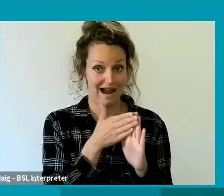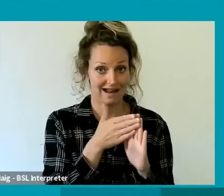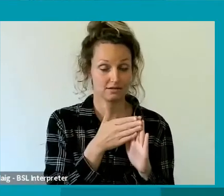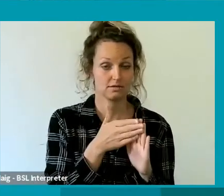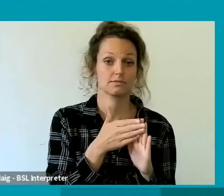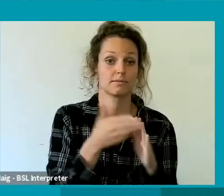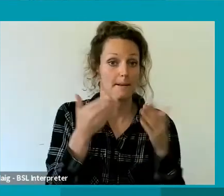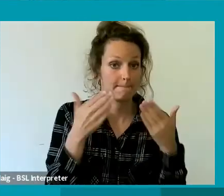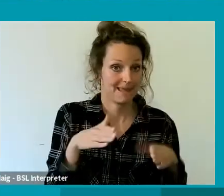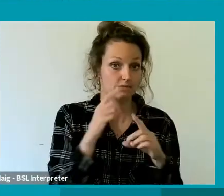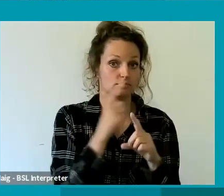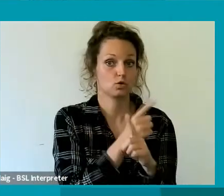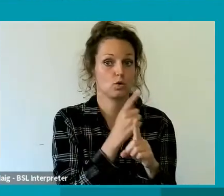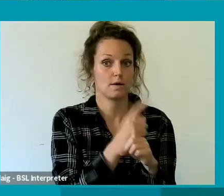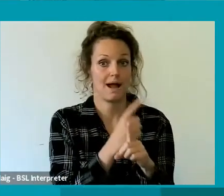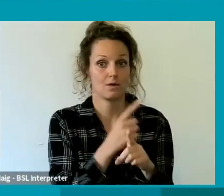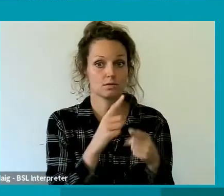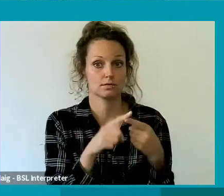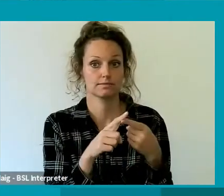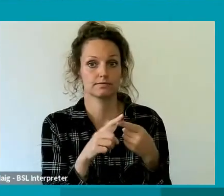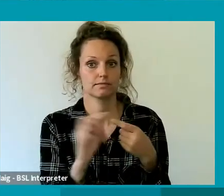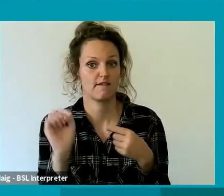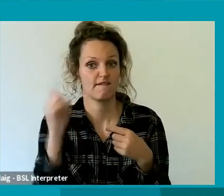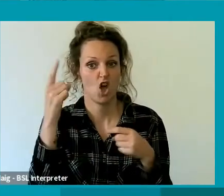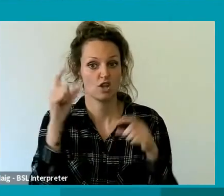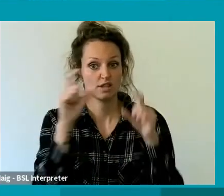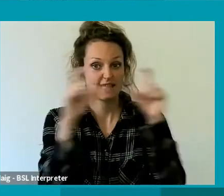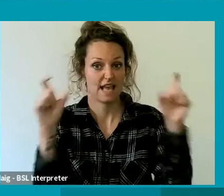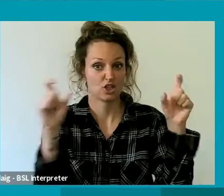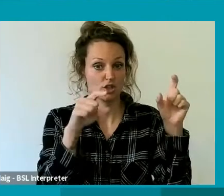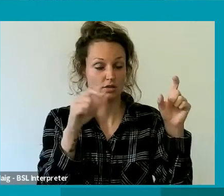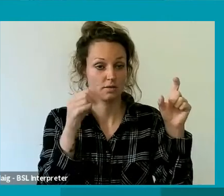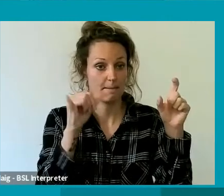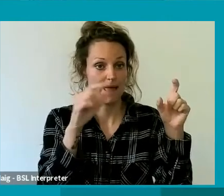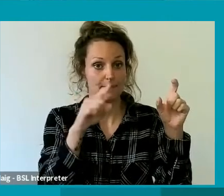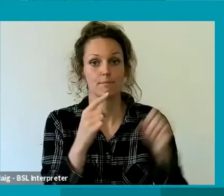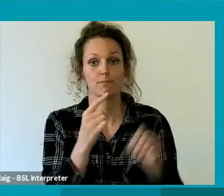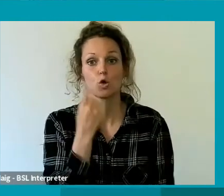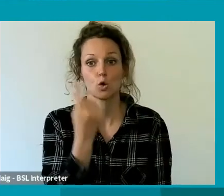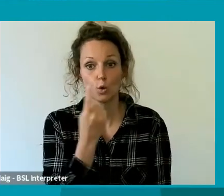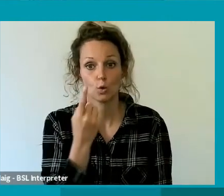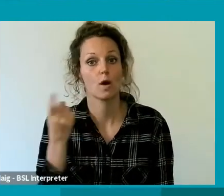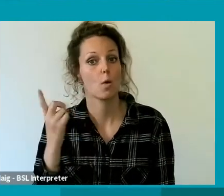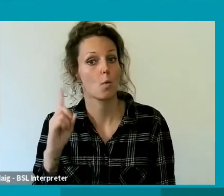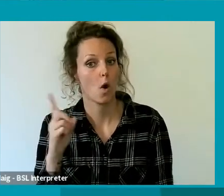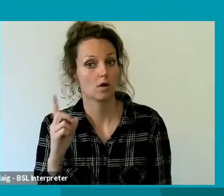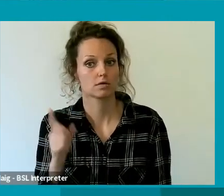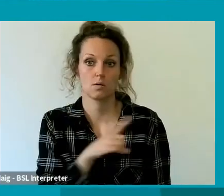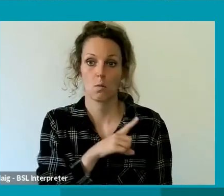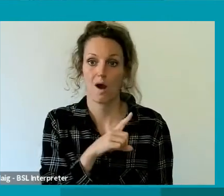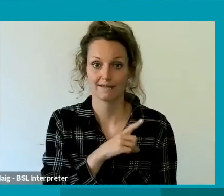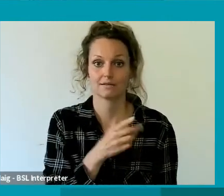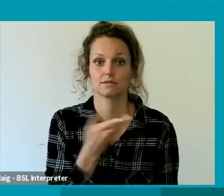Why don't you have the first section or the first paragraph as the who what why? It's The Who What Why introduction.